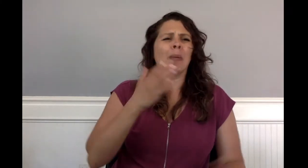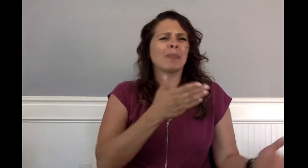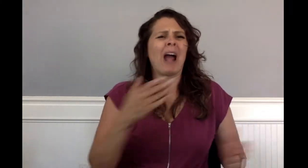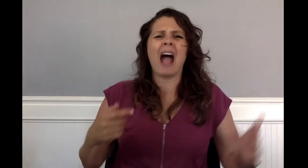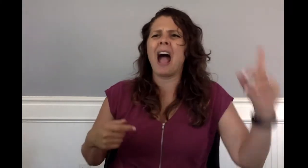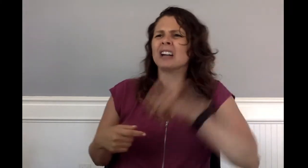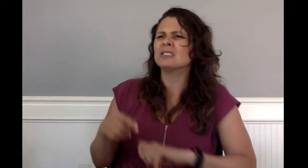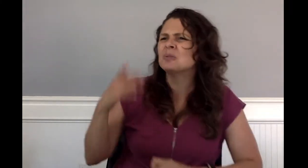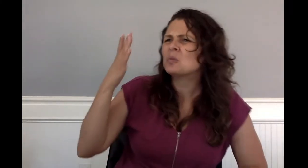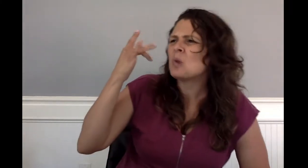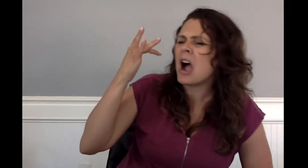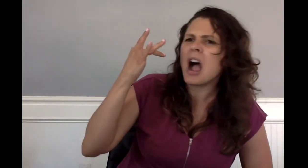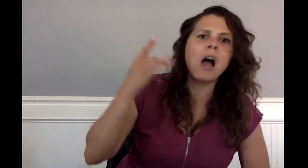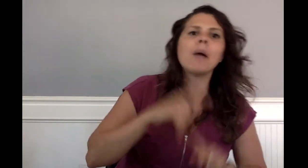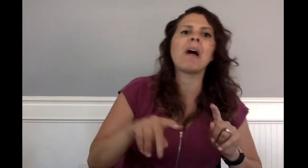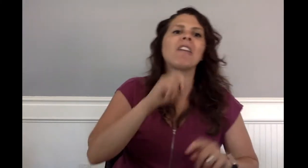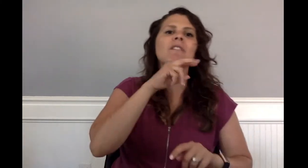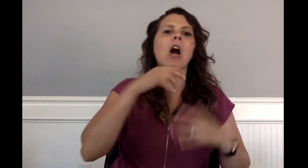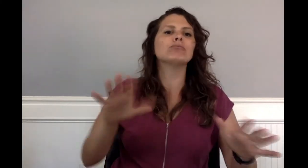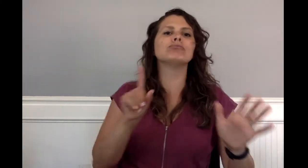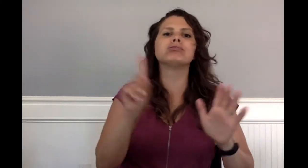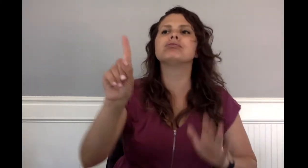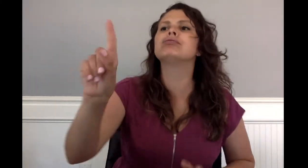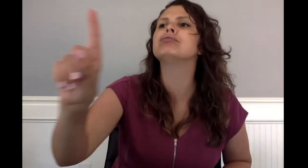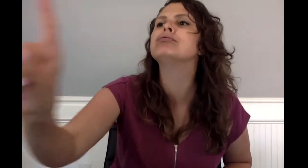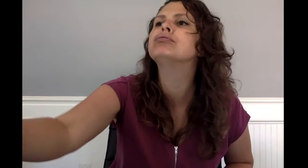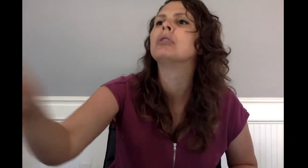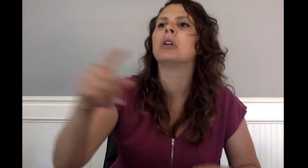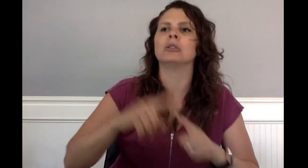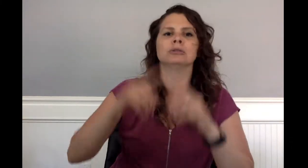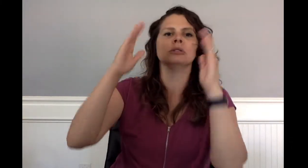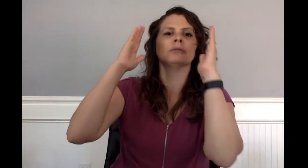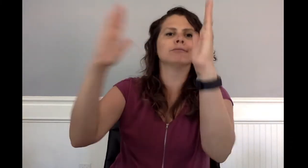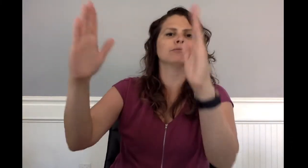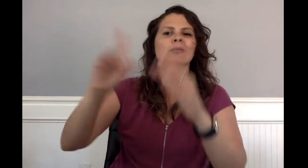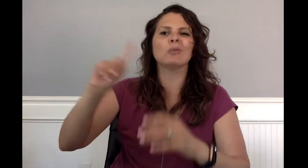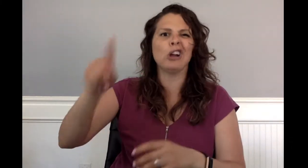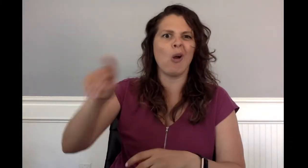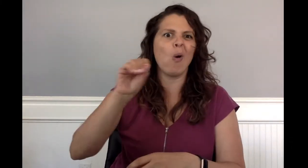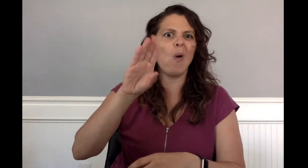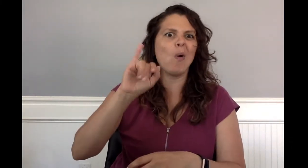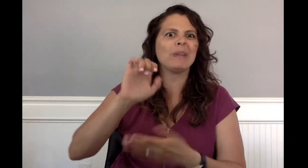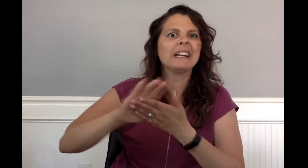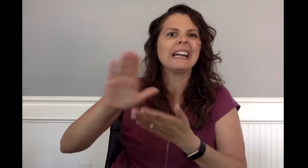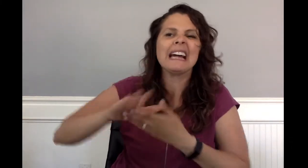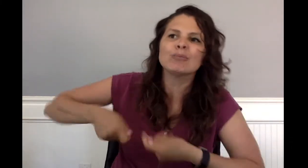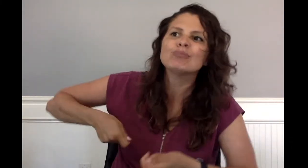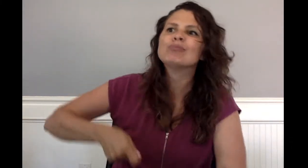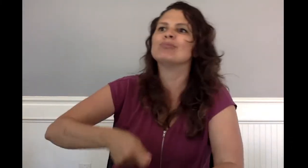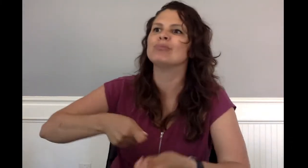Before Charlie could ask why, Frog went to the stall Obie was cleaning.